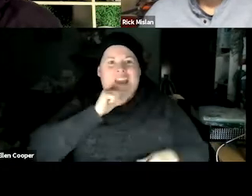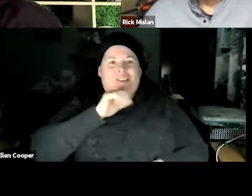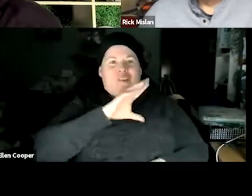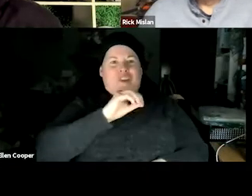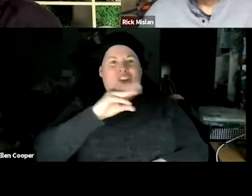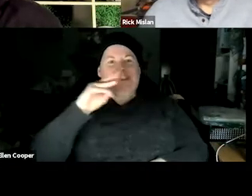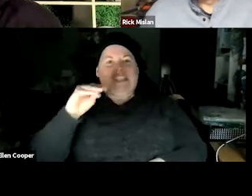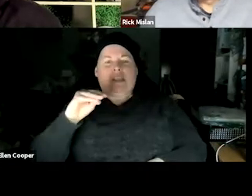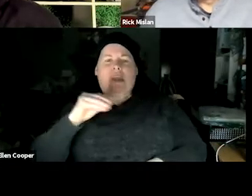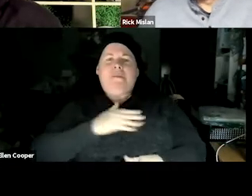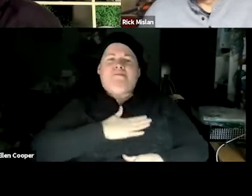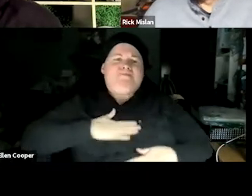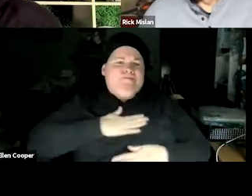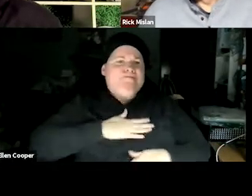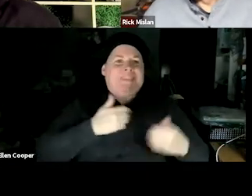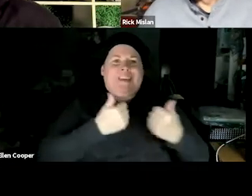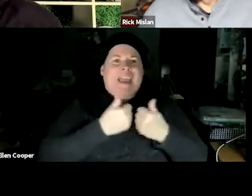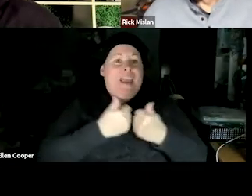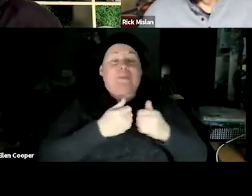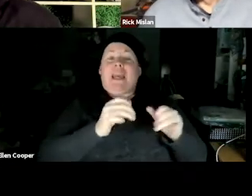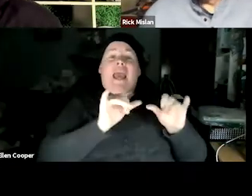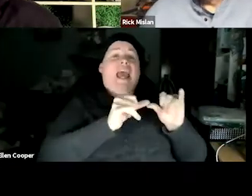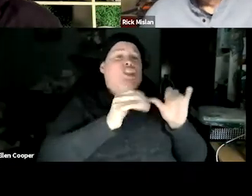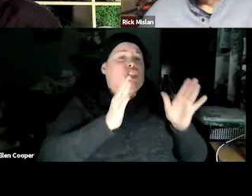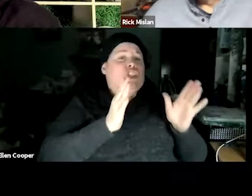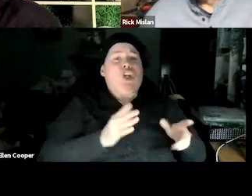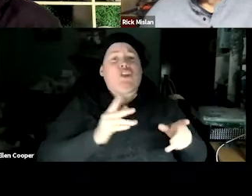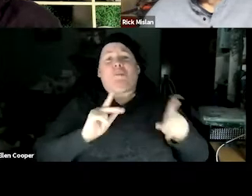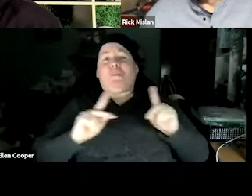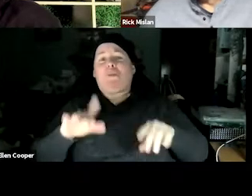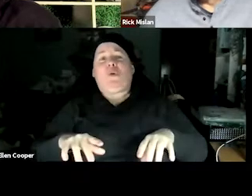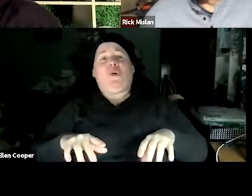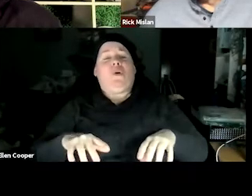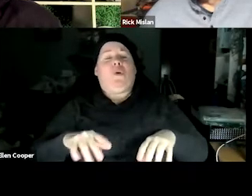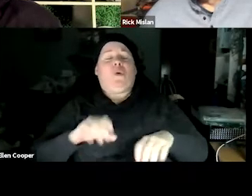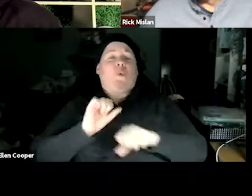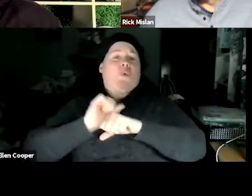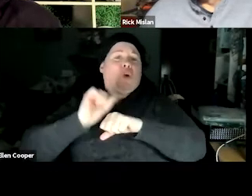And the thing with engineers and folks and security jobs if they realize is a game. And oh,